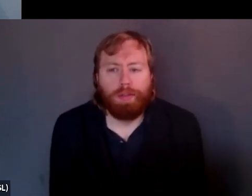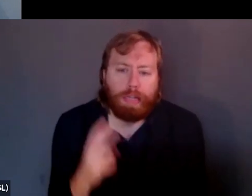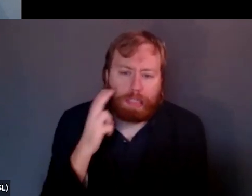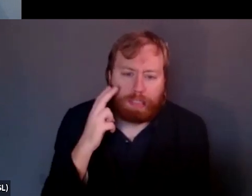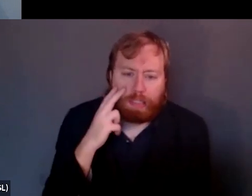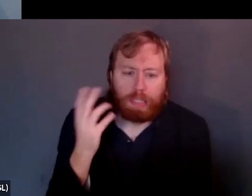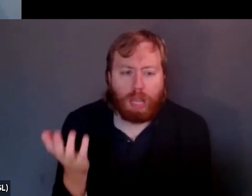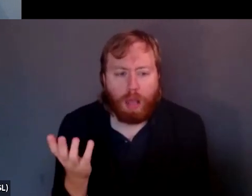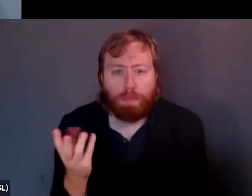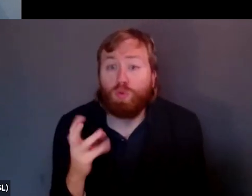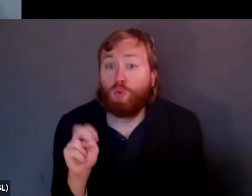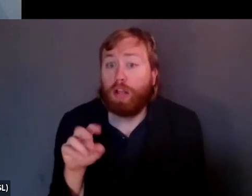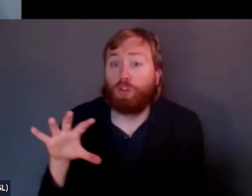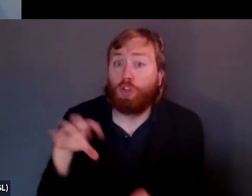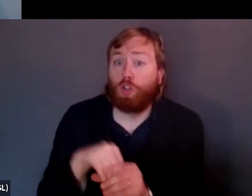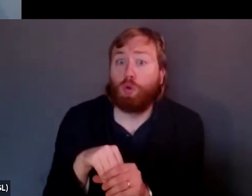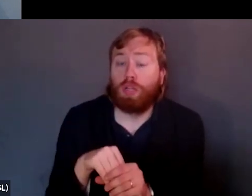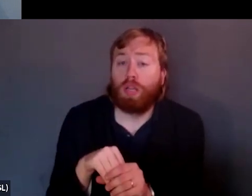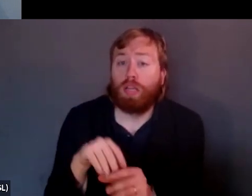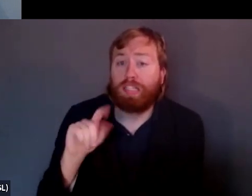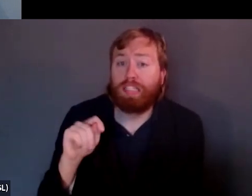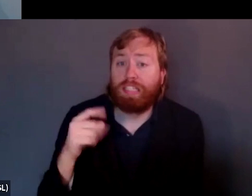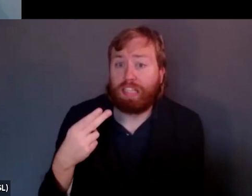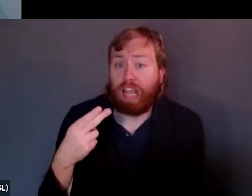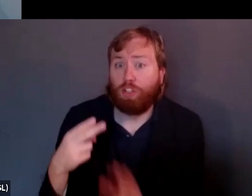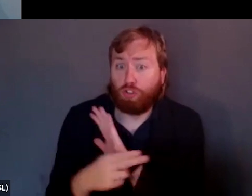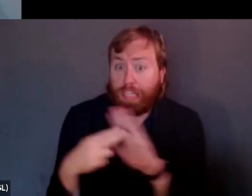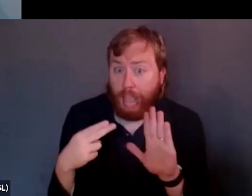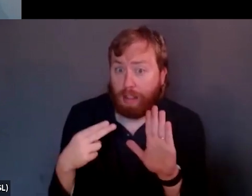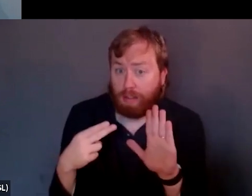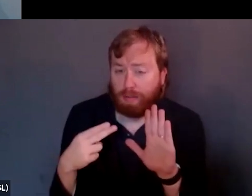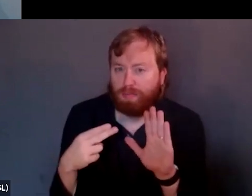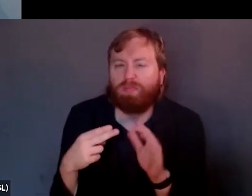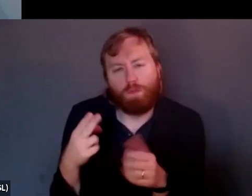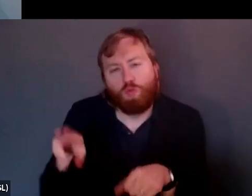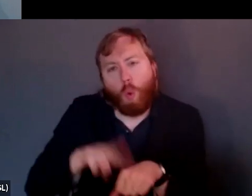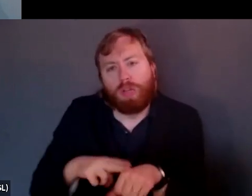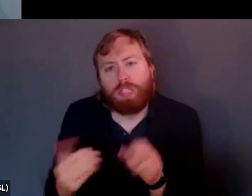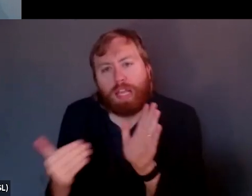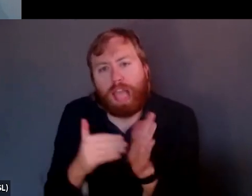When you're including a TH tag, TH is of course a table header.